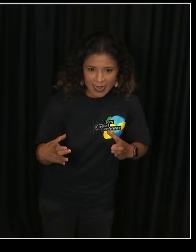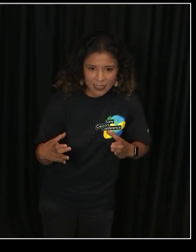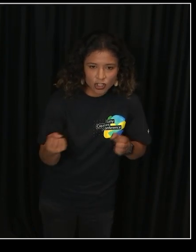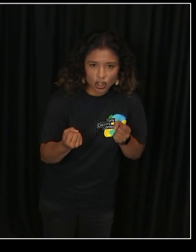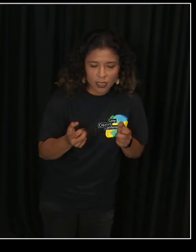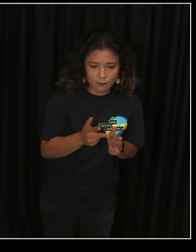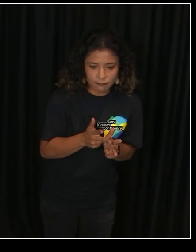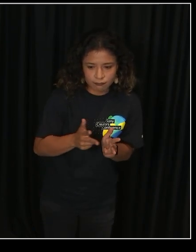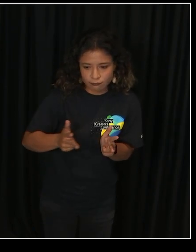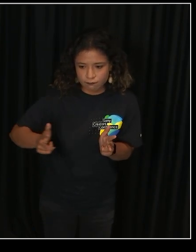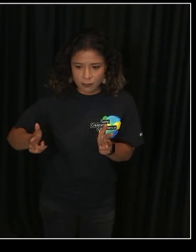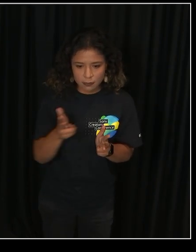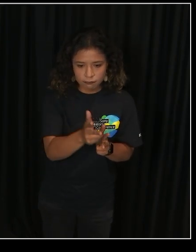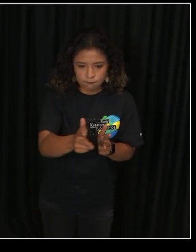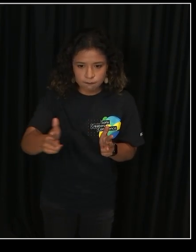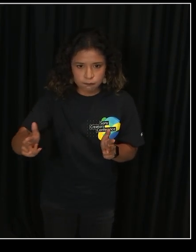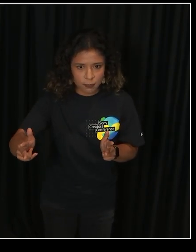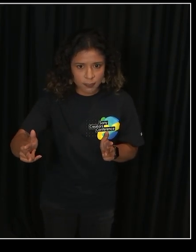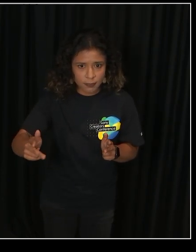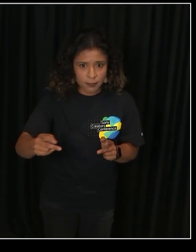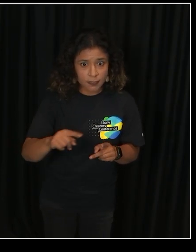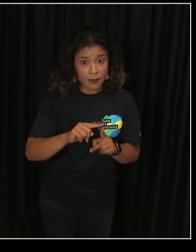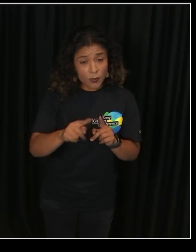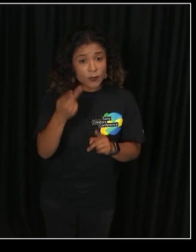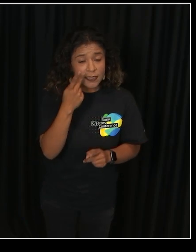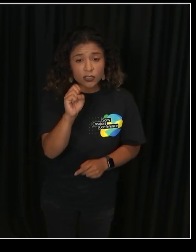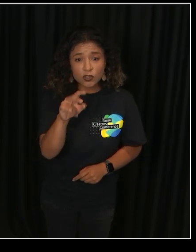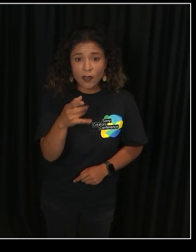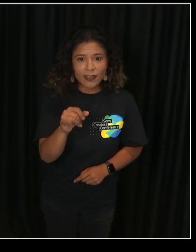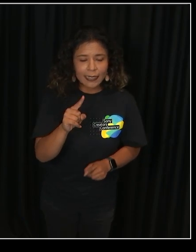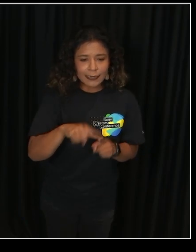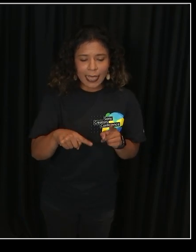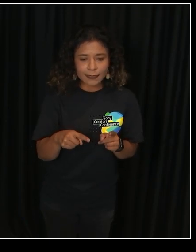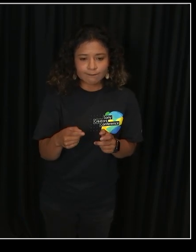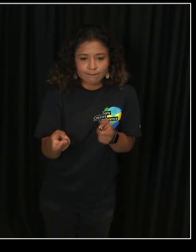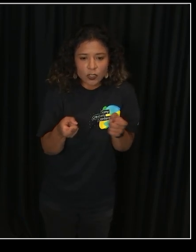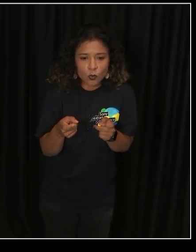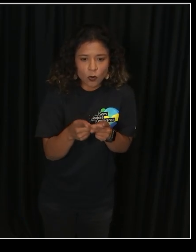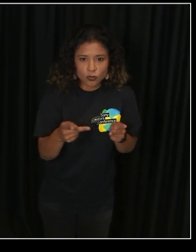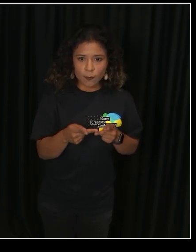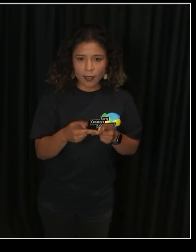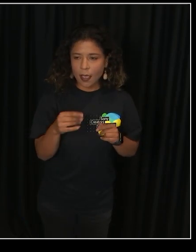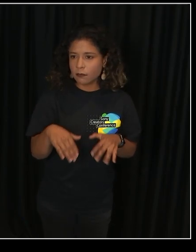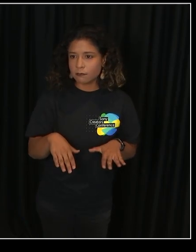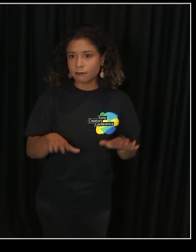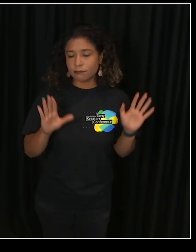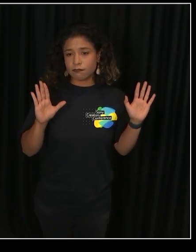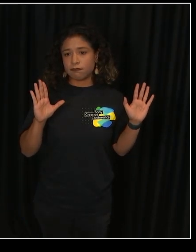but also how Sophy wasn't able to hold its position and ended up losing significant positions here.